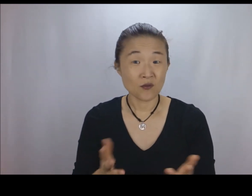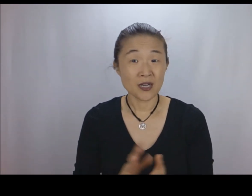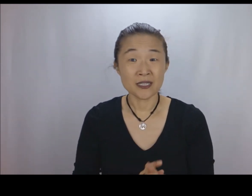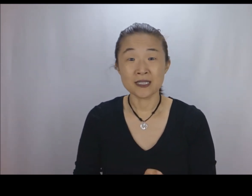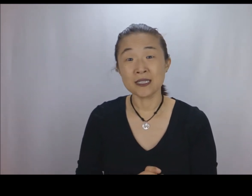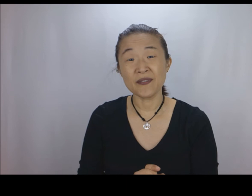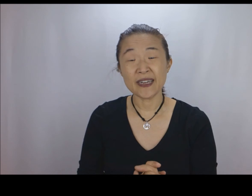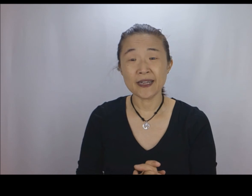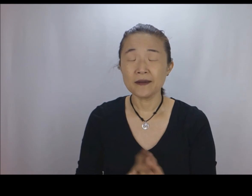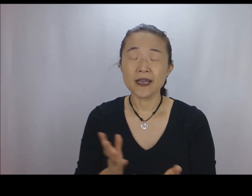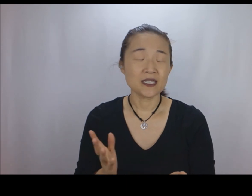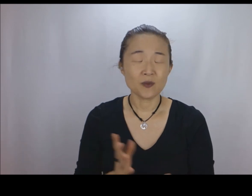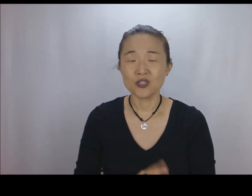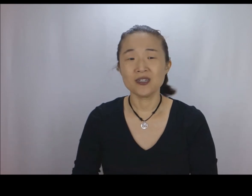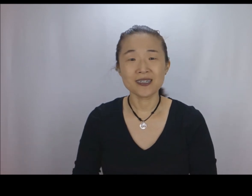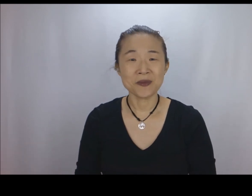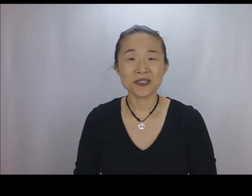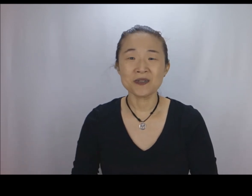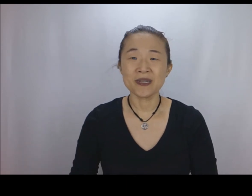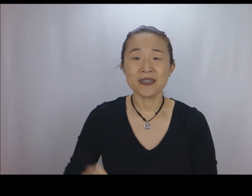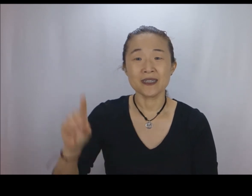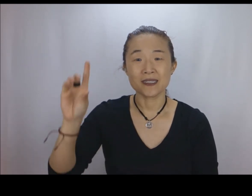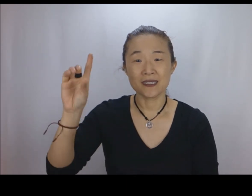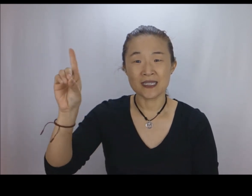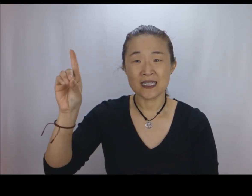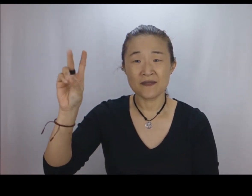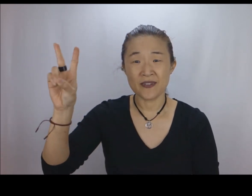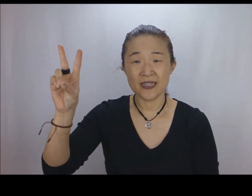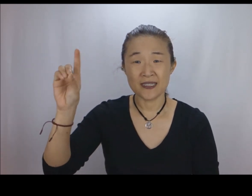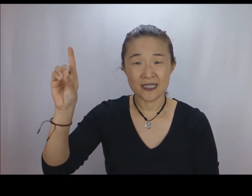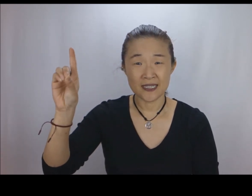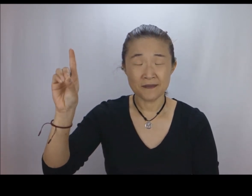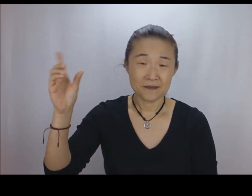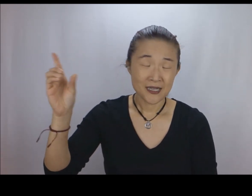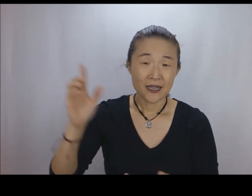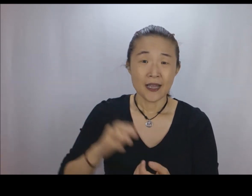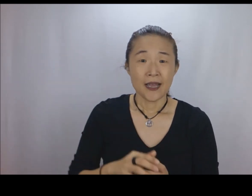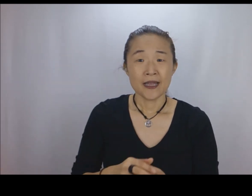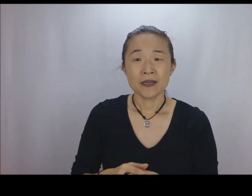And one is DVD and it's what you'd expect it to be. It's "D," V," "D."